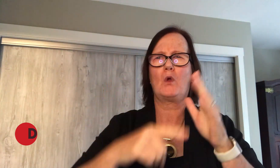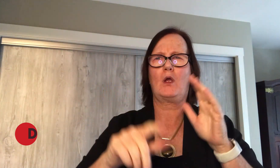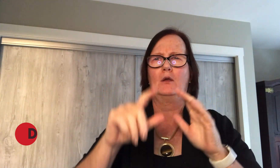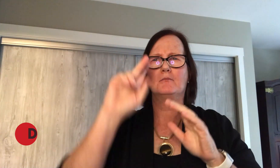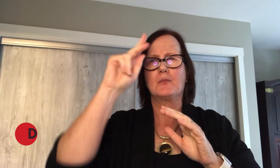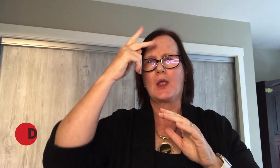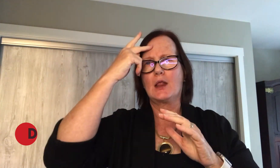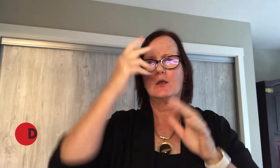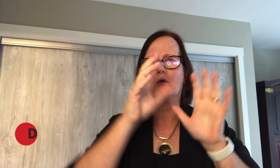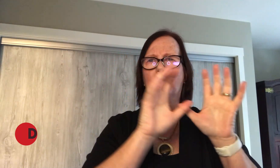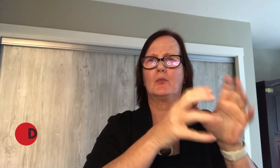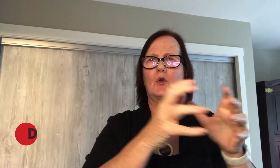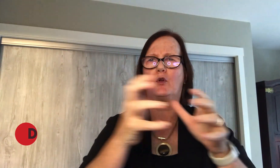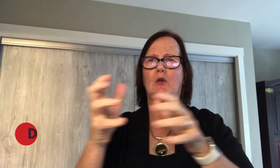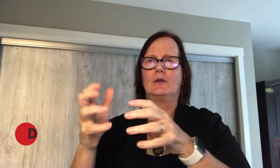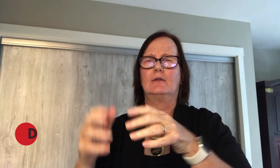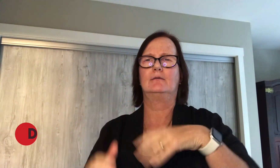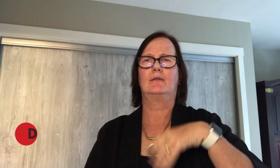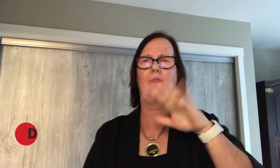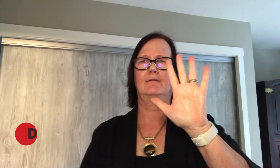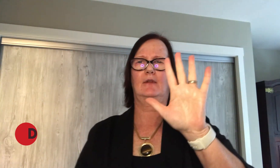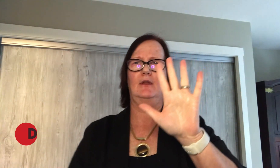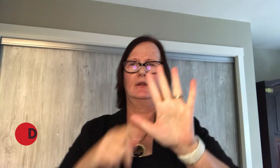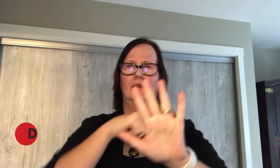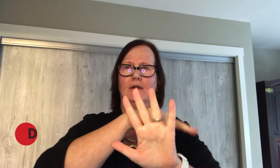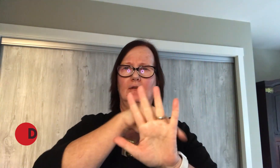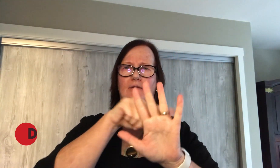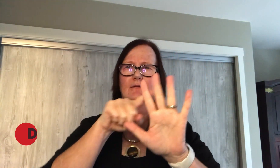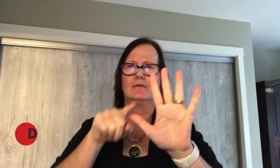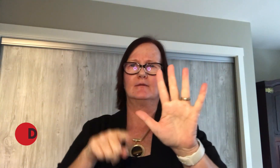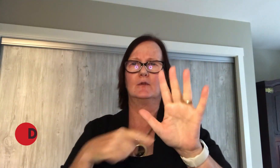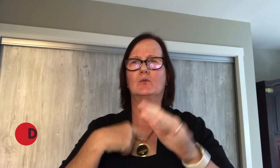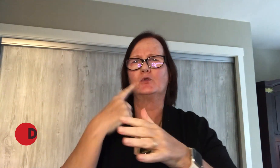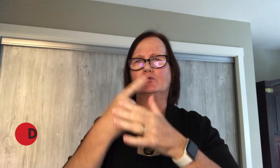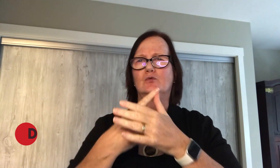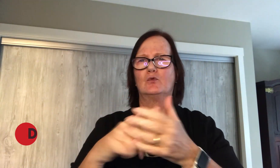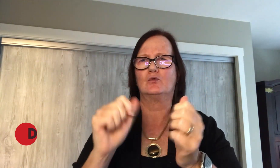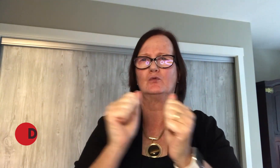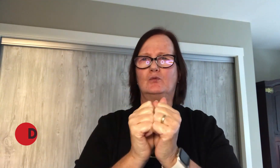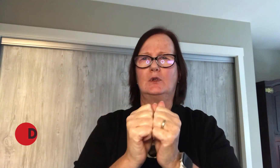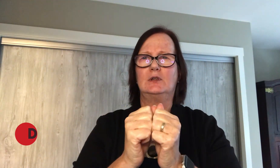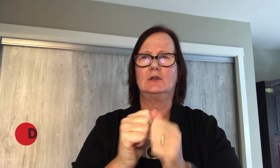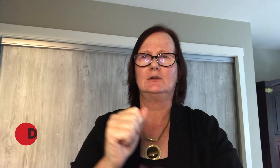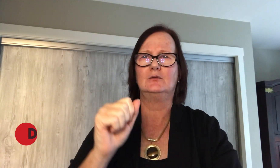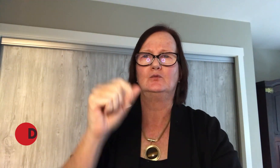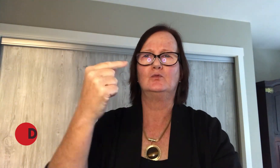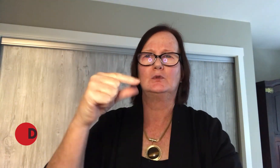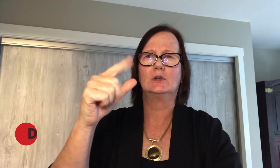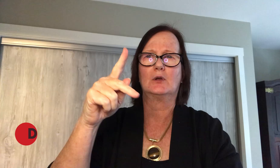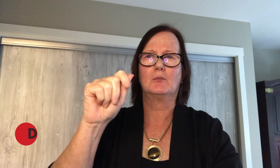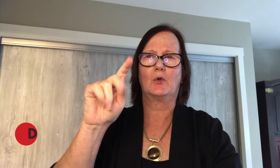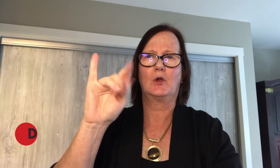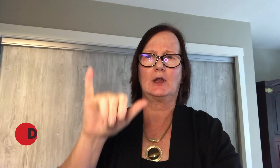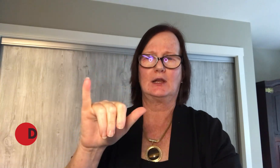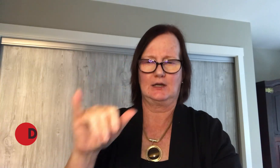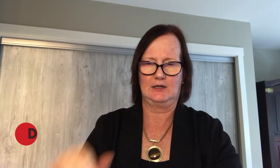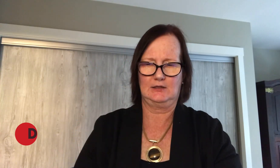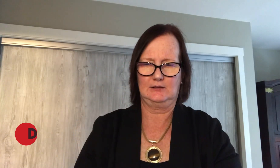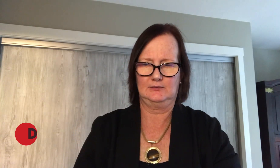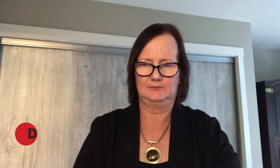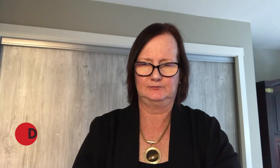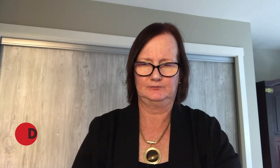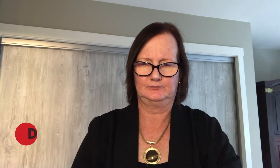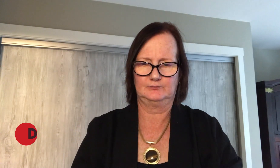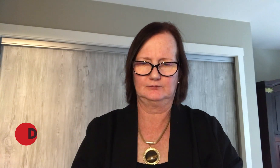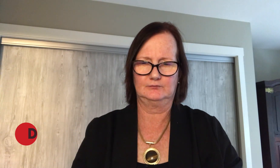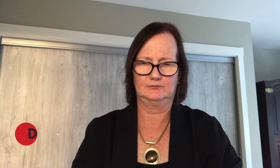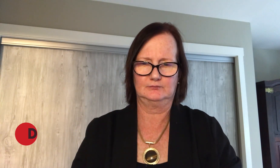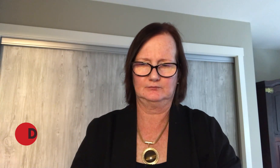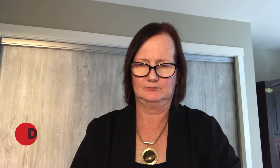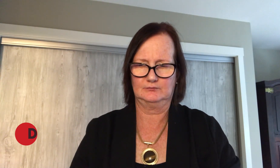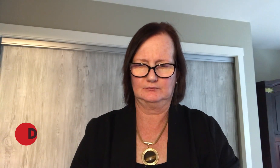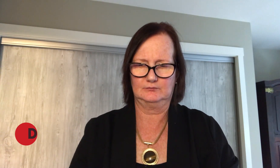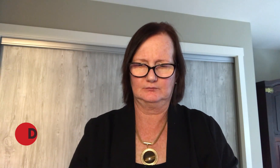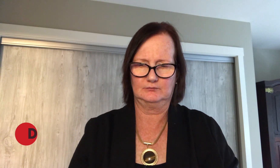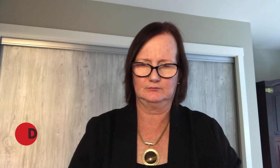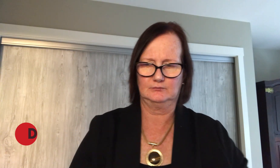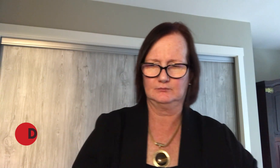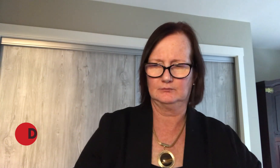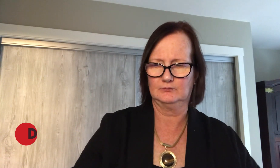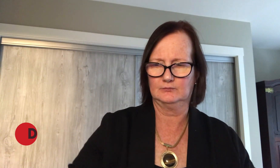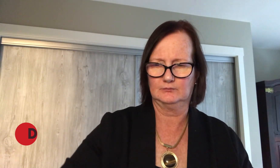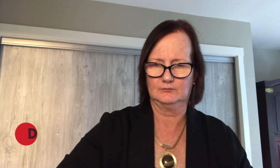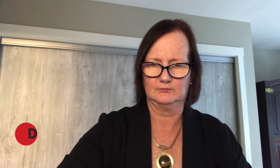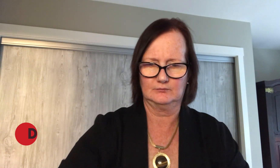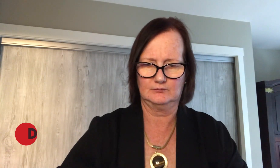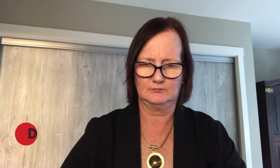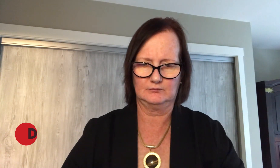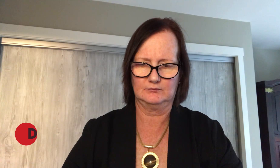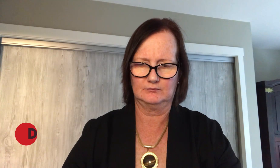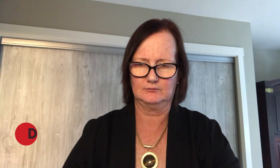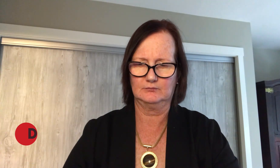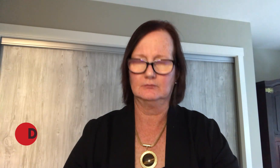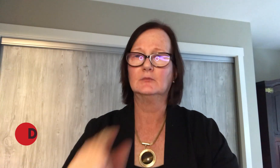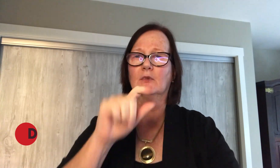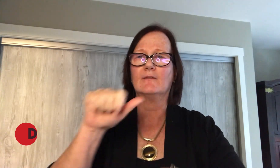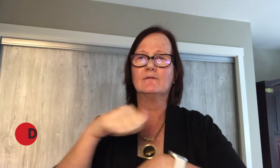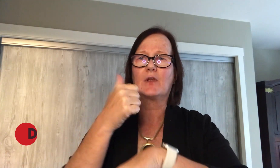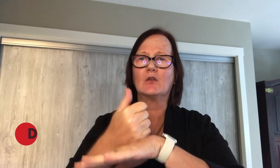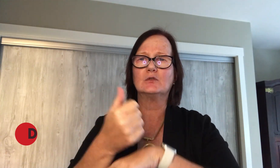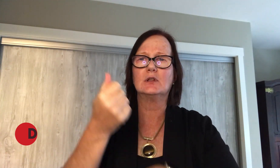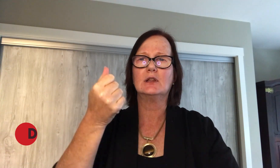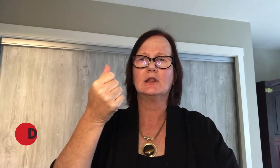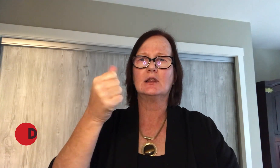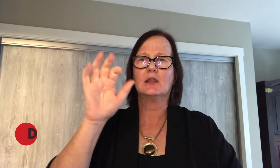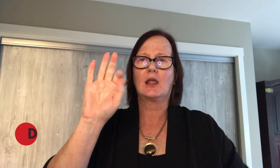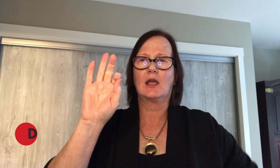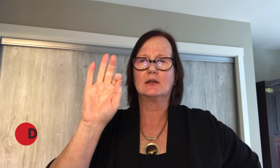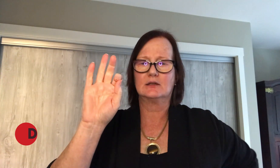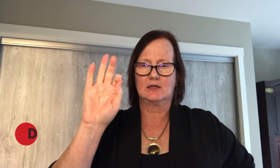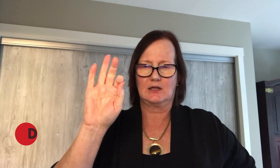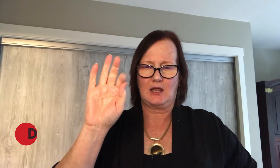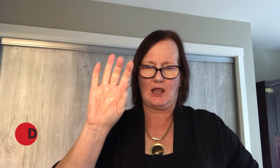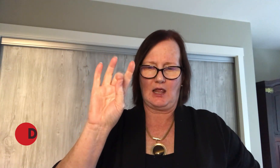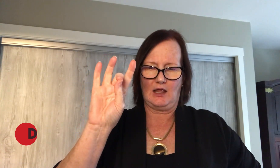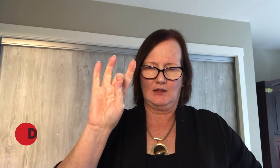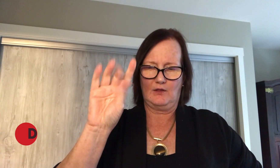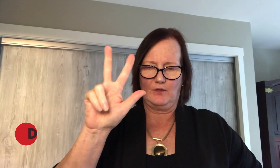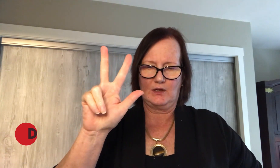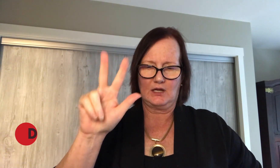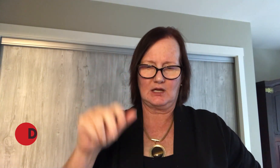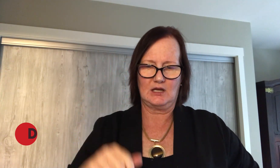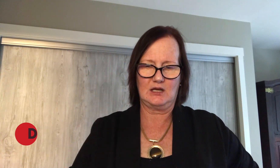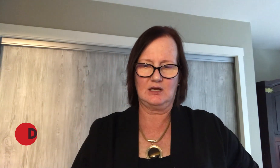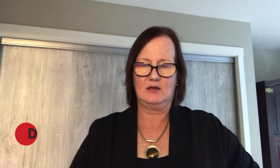political parties, there are five. Start with the Green Party founded in 1983